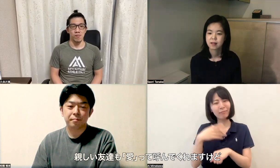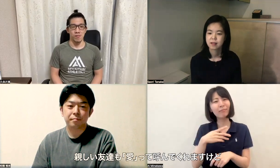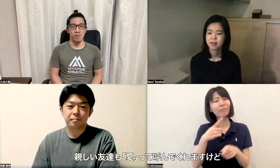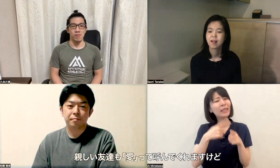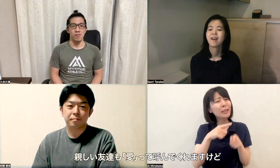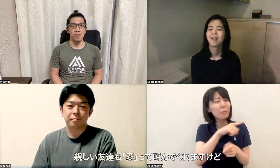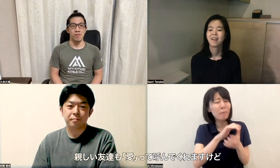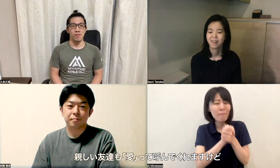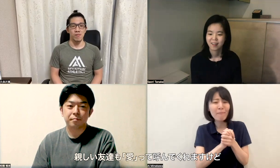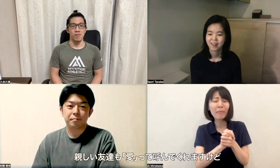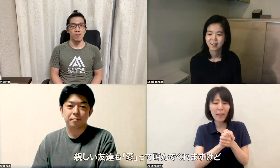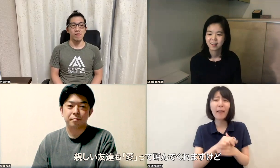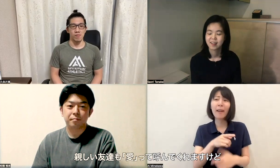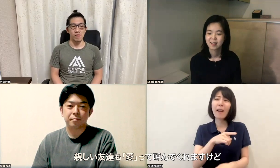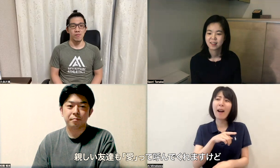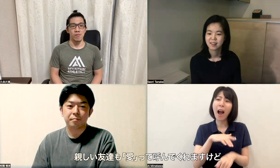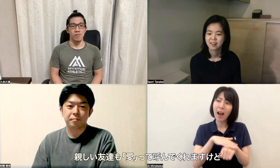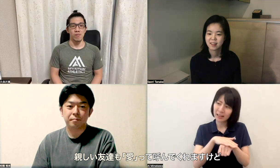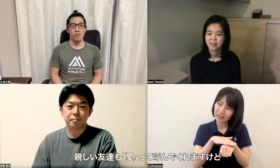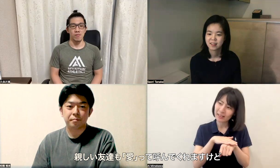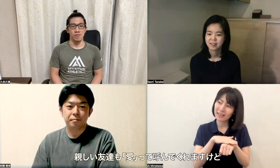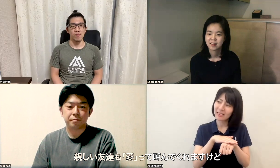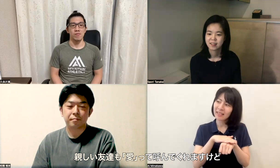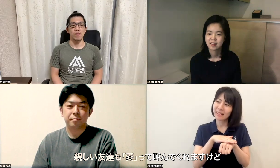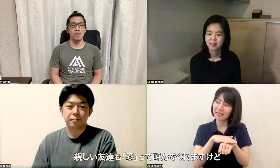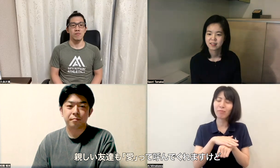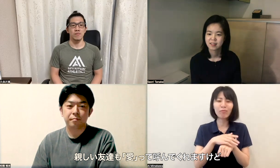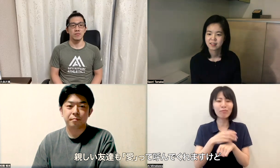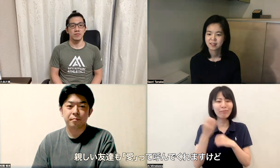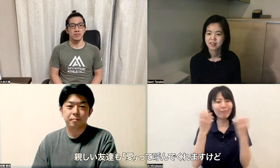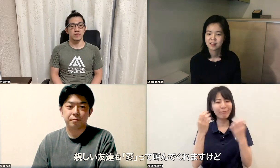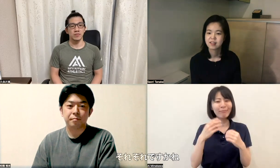My close friends also call me “Ai”.